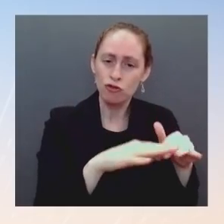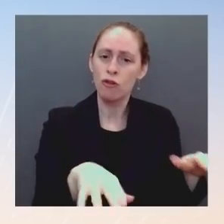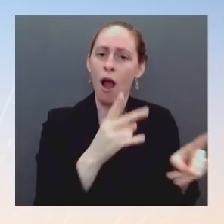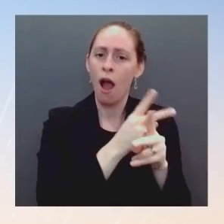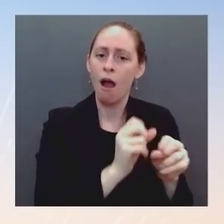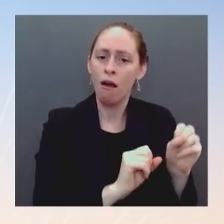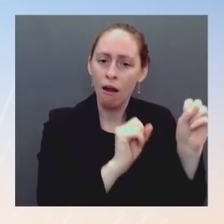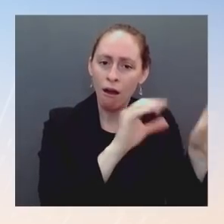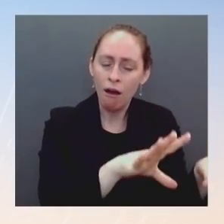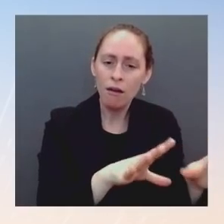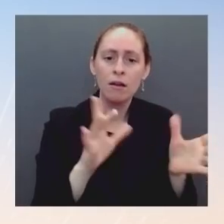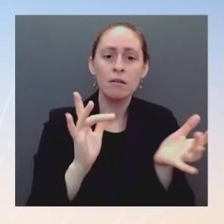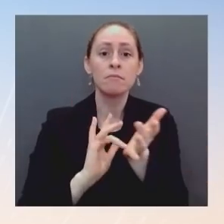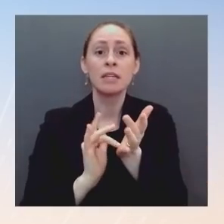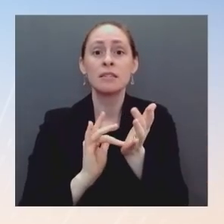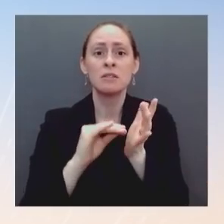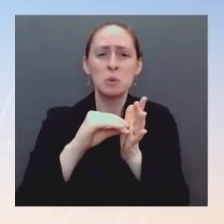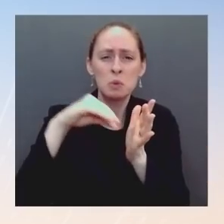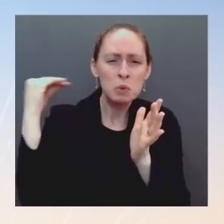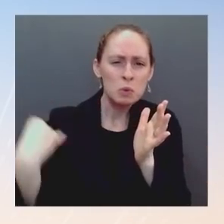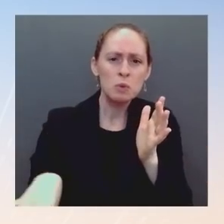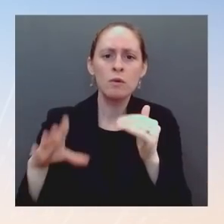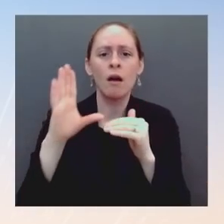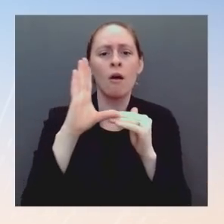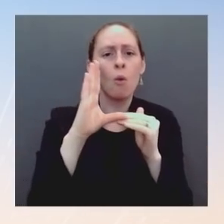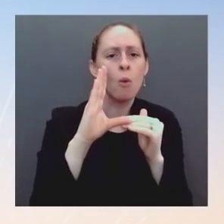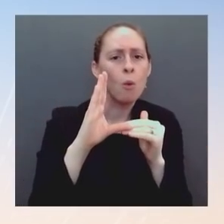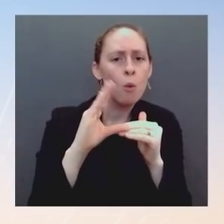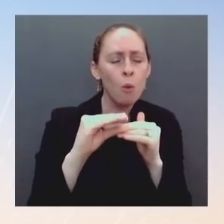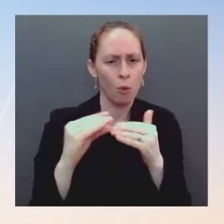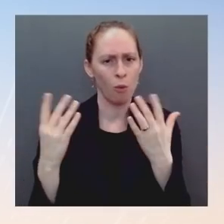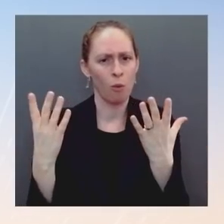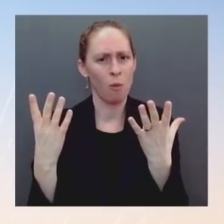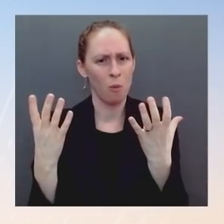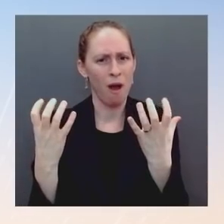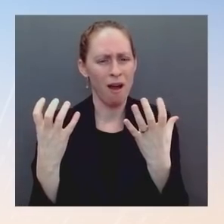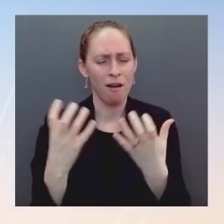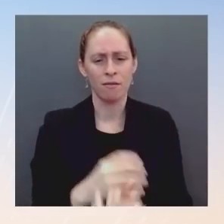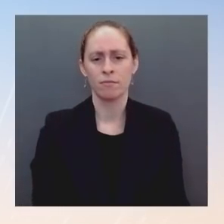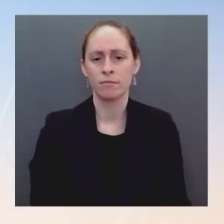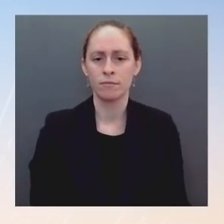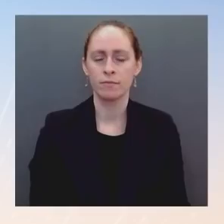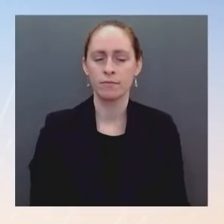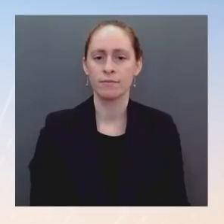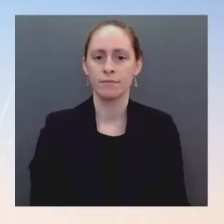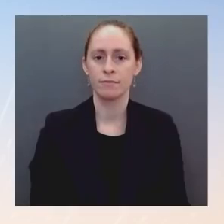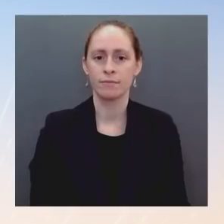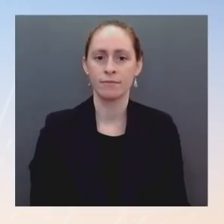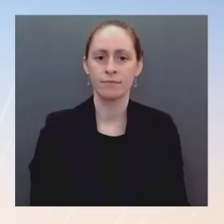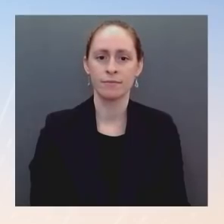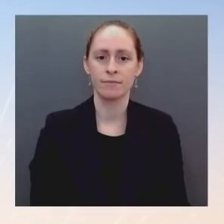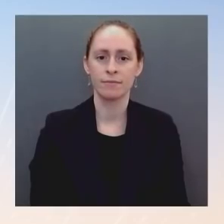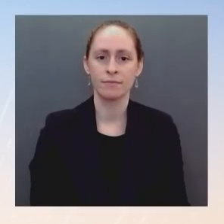and ask higher-income companies and Americans to pay more. Those are all also widely popular among the public.